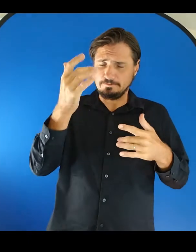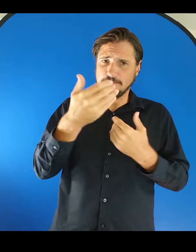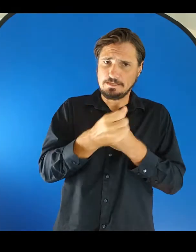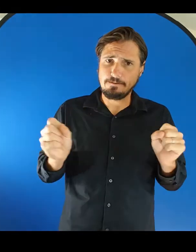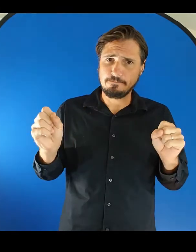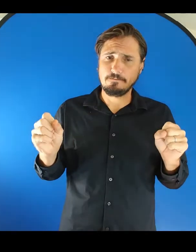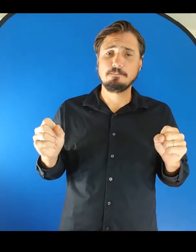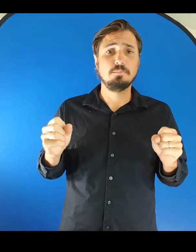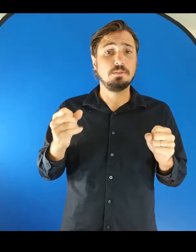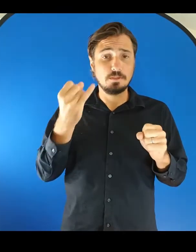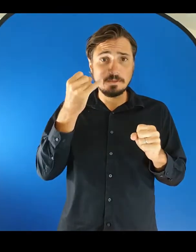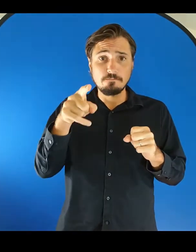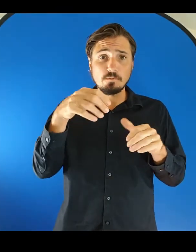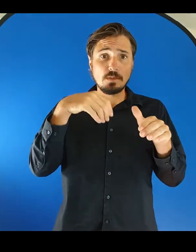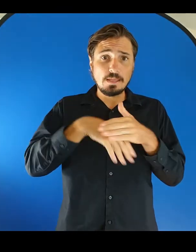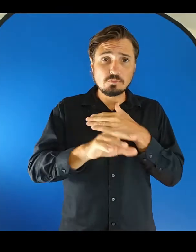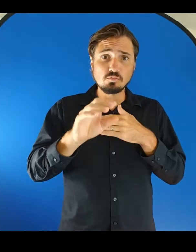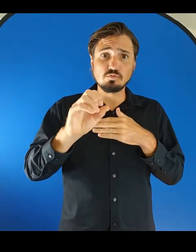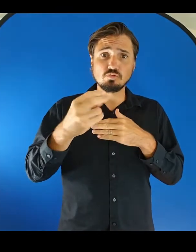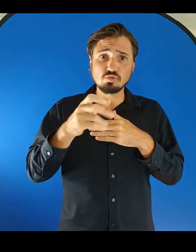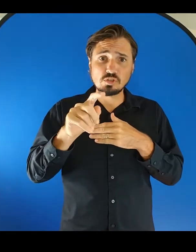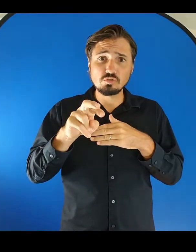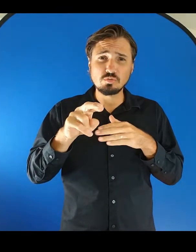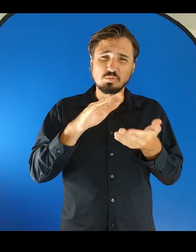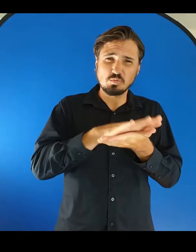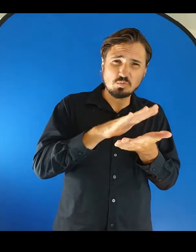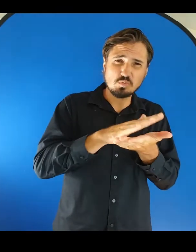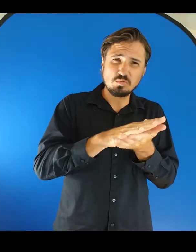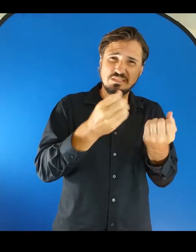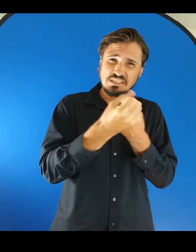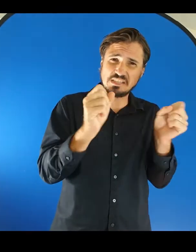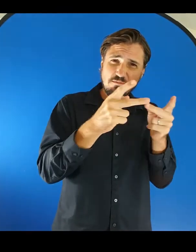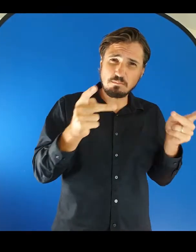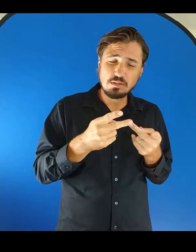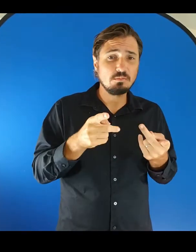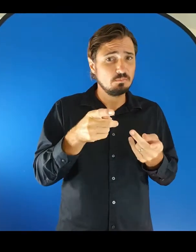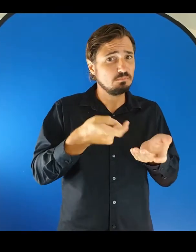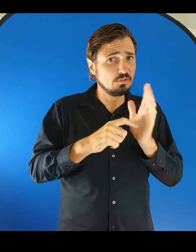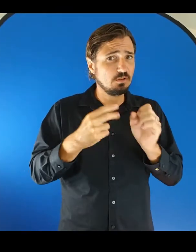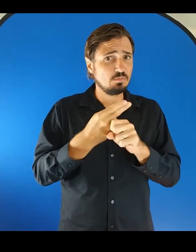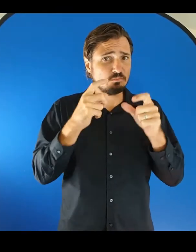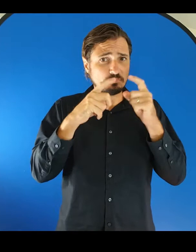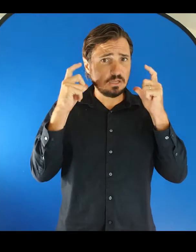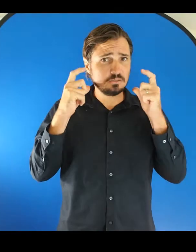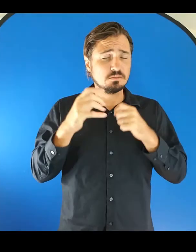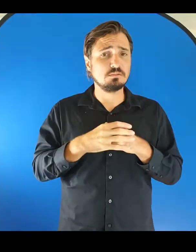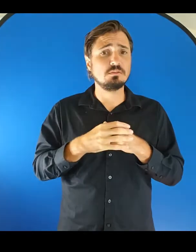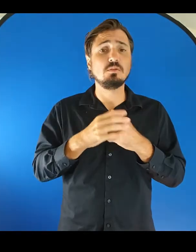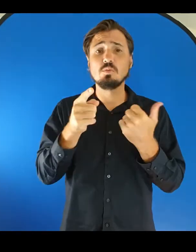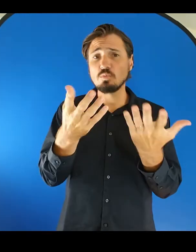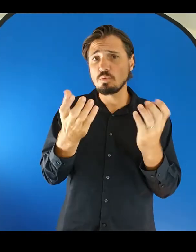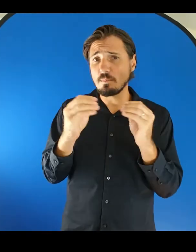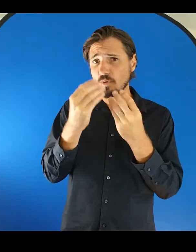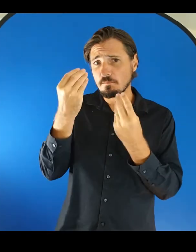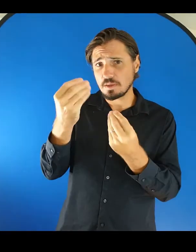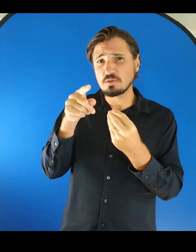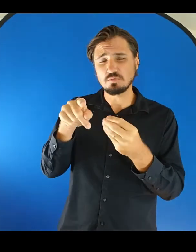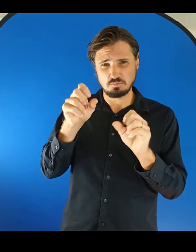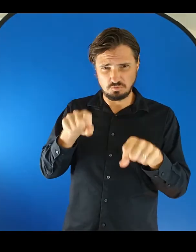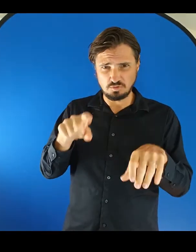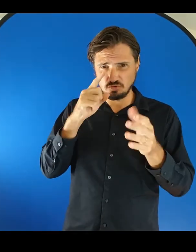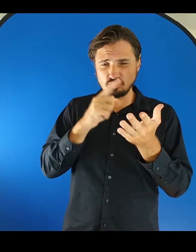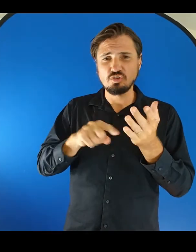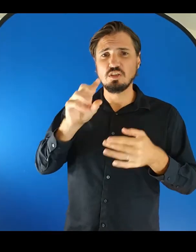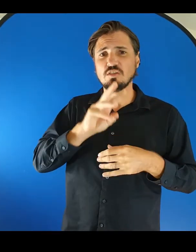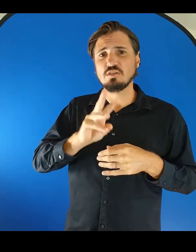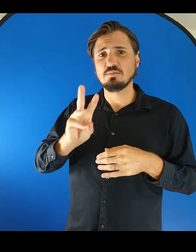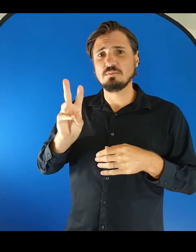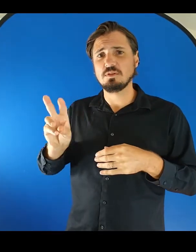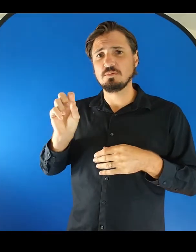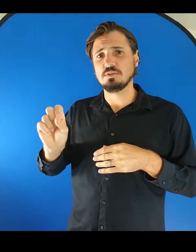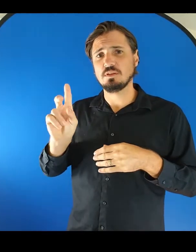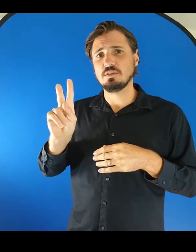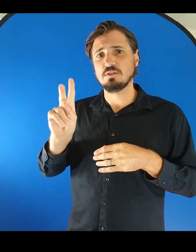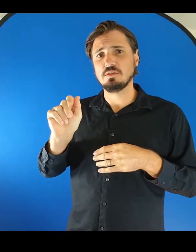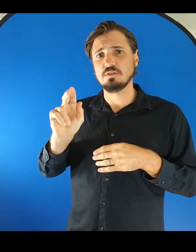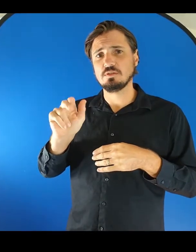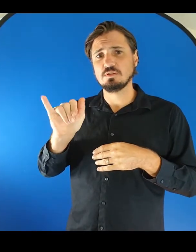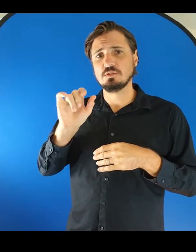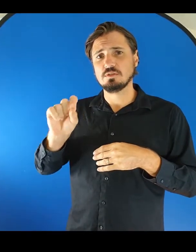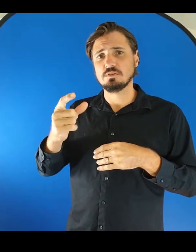For more information on shelters and other hurricane preparedness information, visit our KEMA website at www.kauai.gov/KEMA.